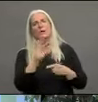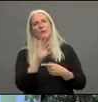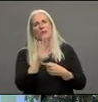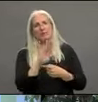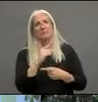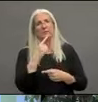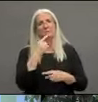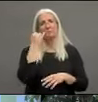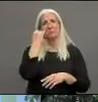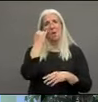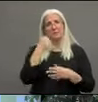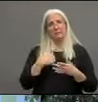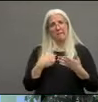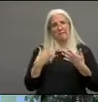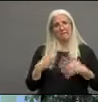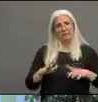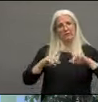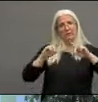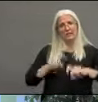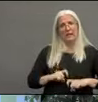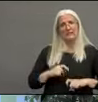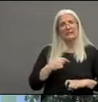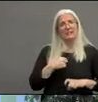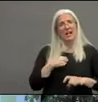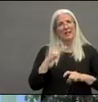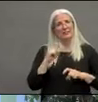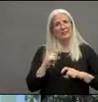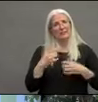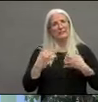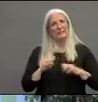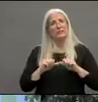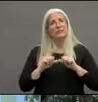Can I be around other COVID-19 negative people?